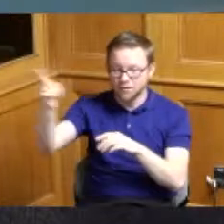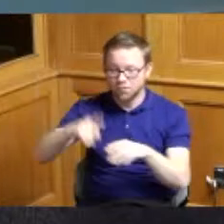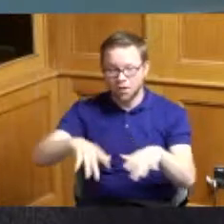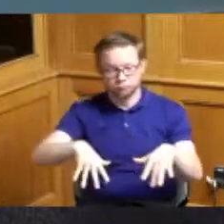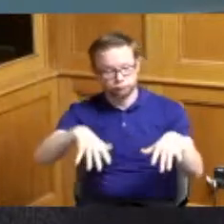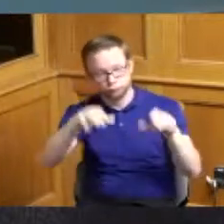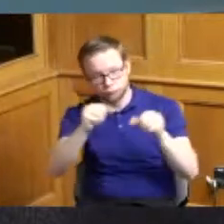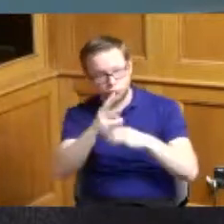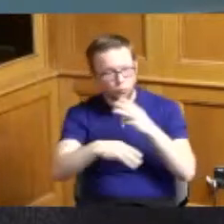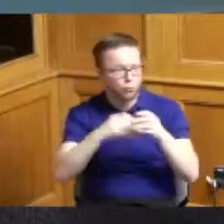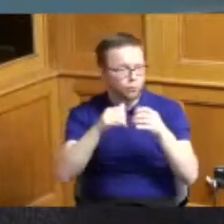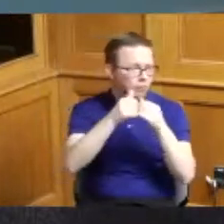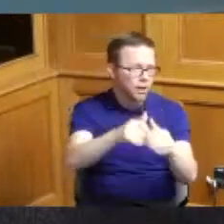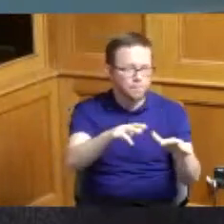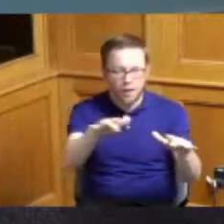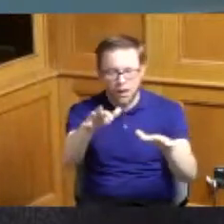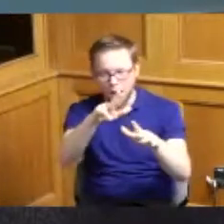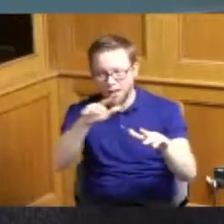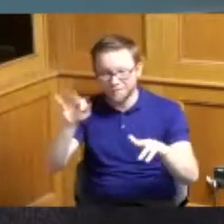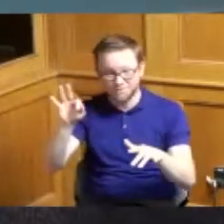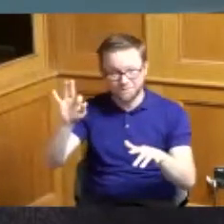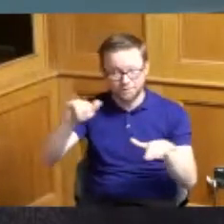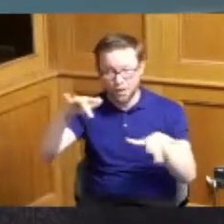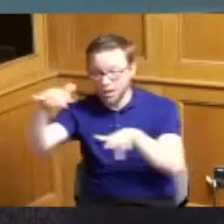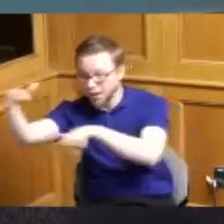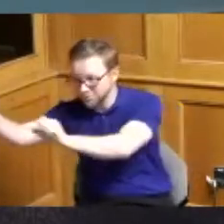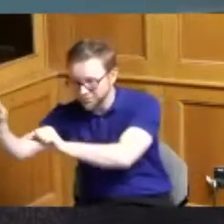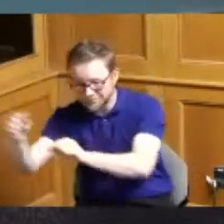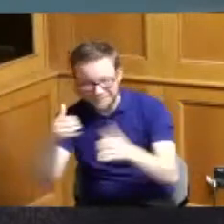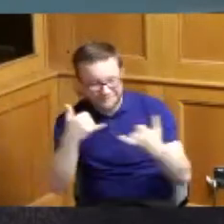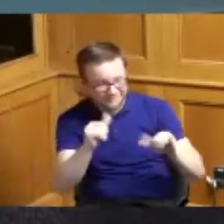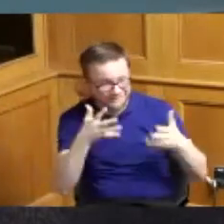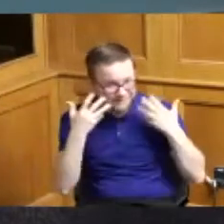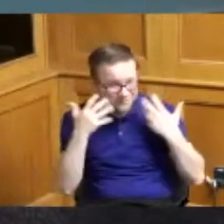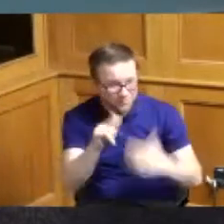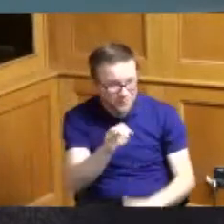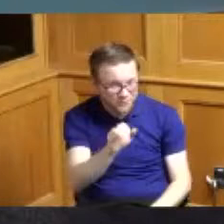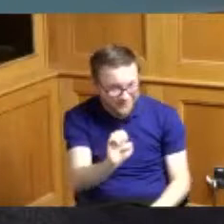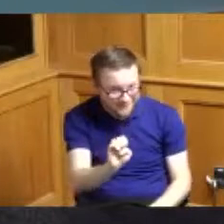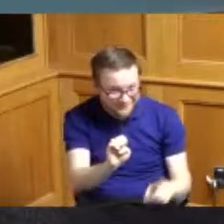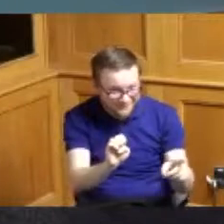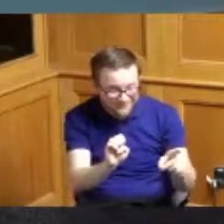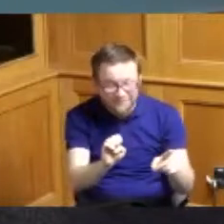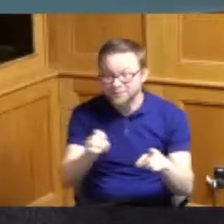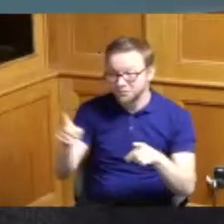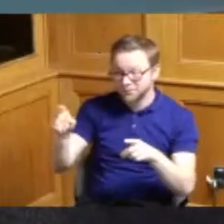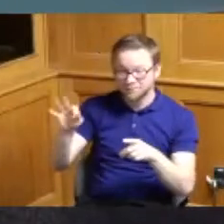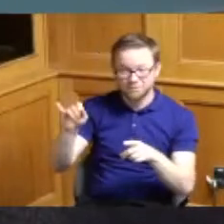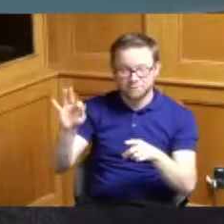we got a lease the big picture is when FIFA's gone can I do 30 back to the property owners